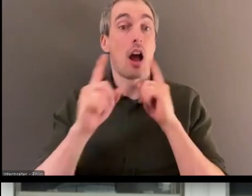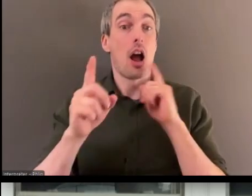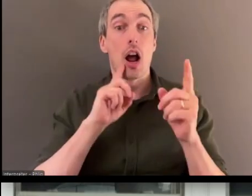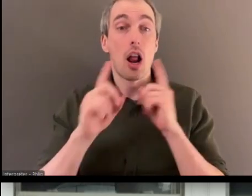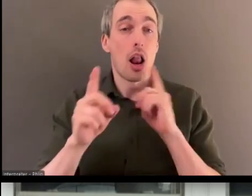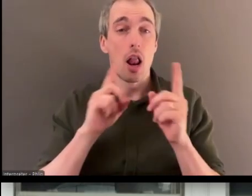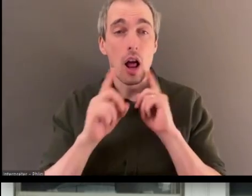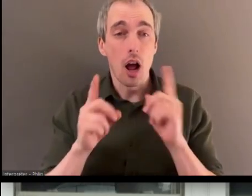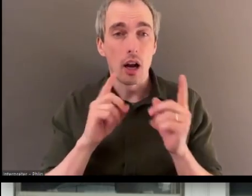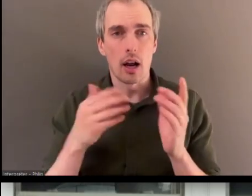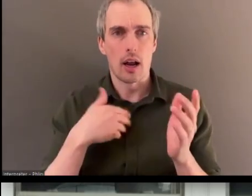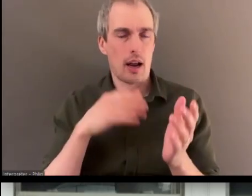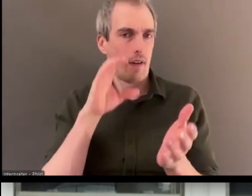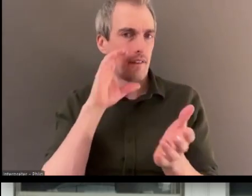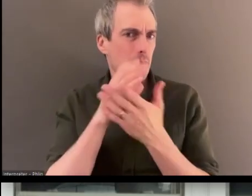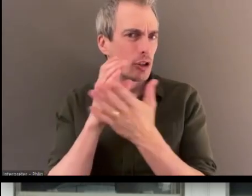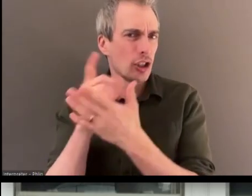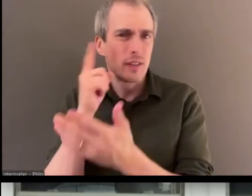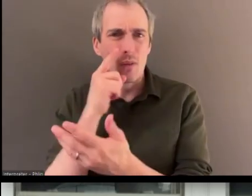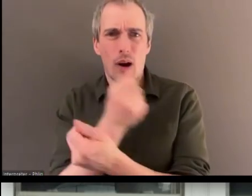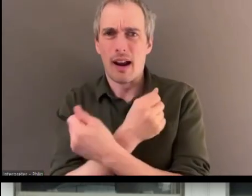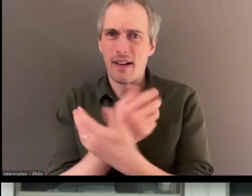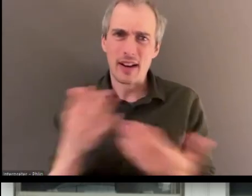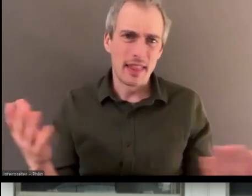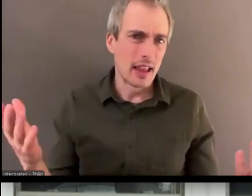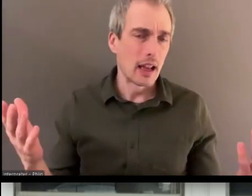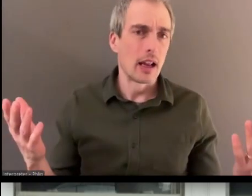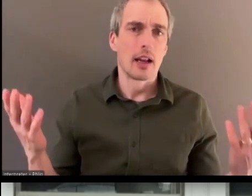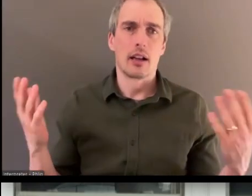The body isn't always obvious of what is the body.